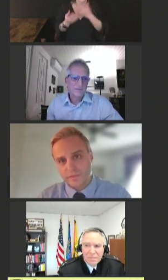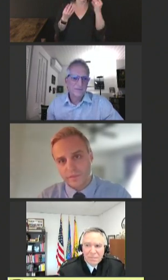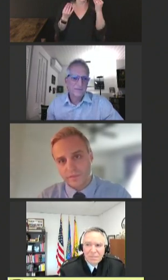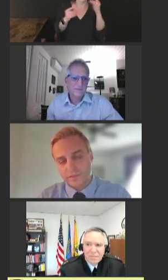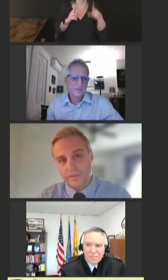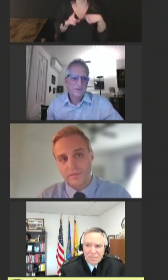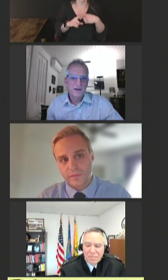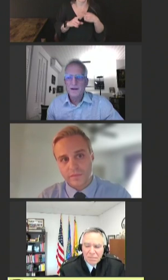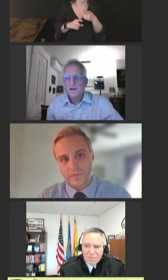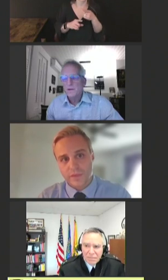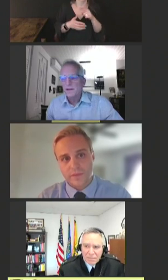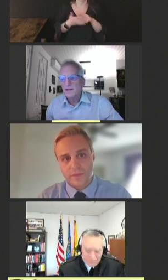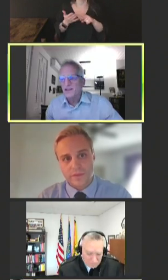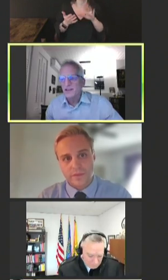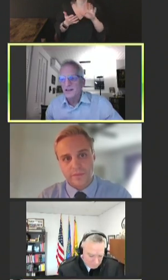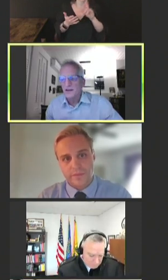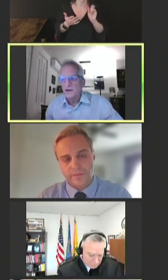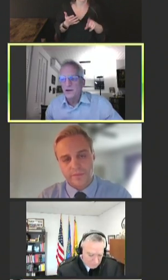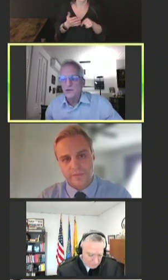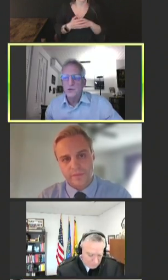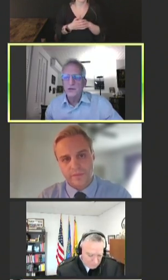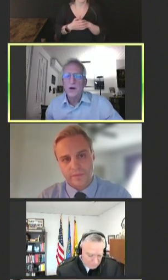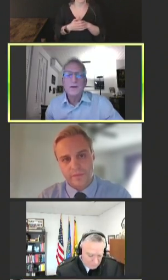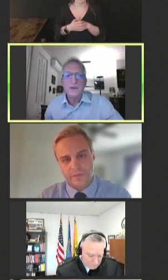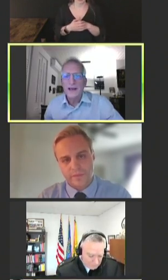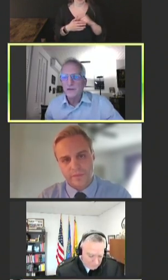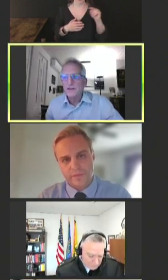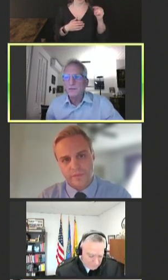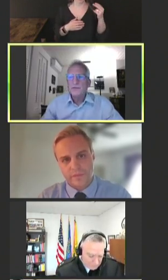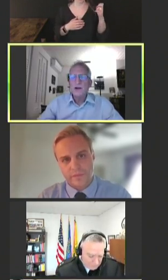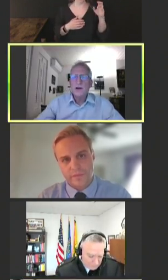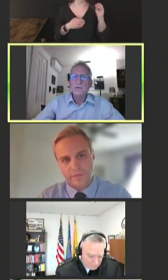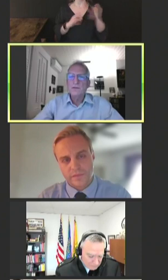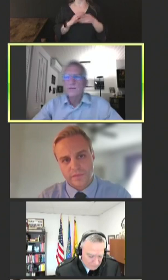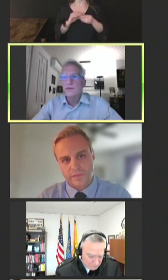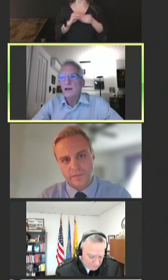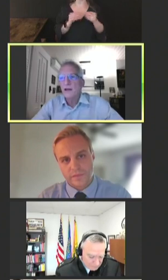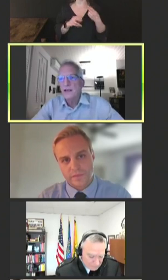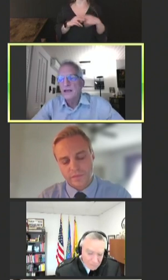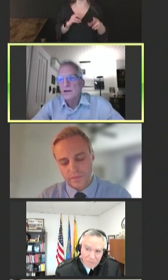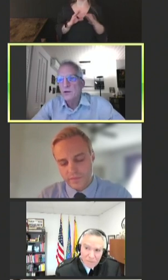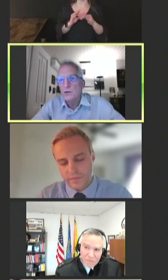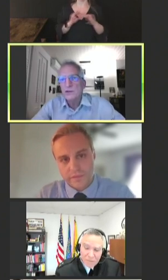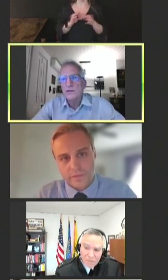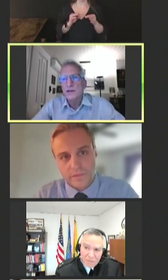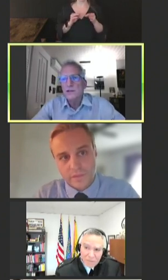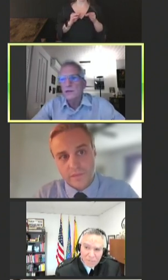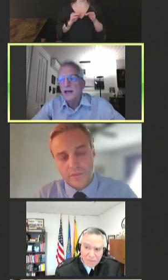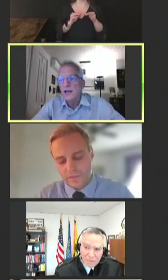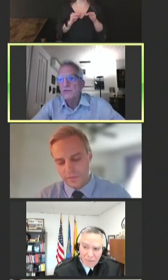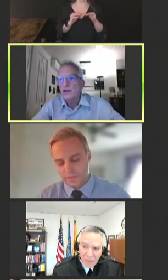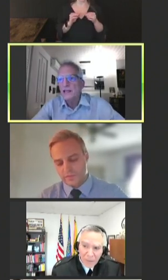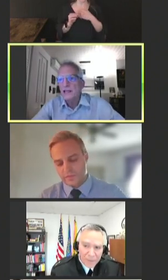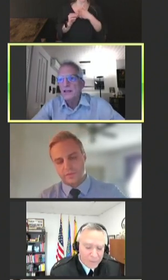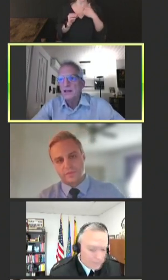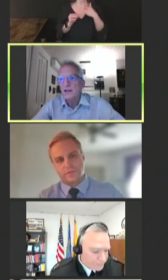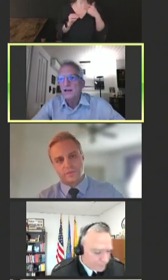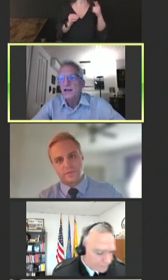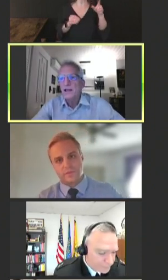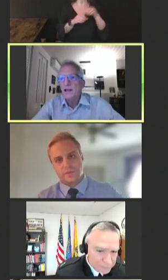Theo Vos: Just a short comment on that. We found in the cohort studies we had very little